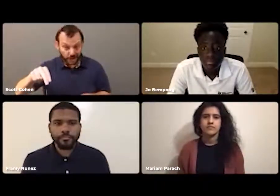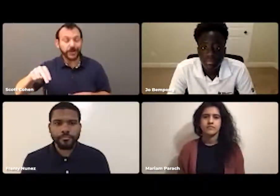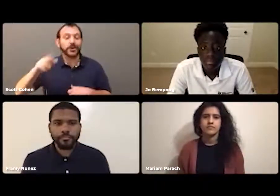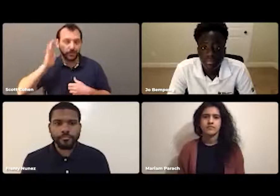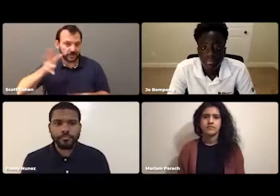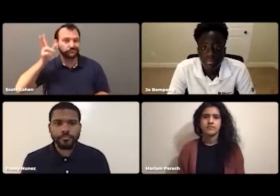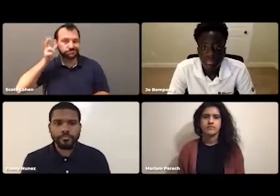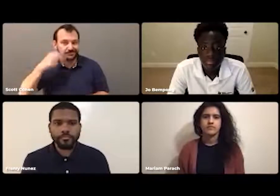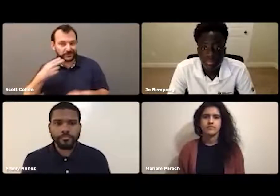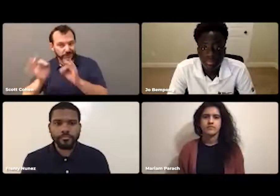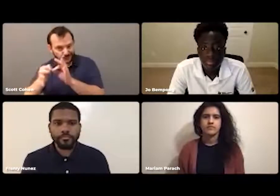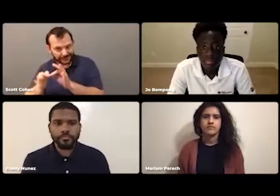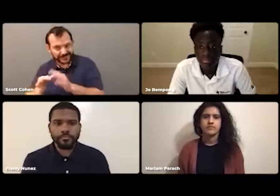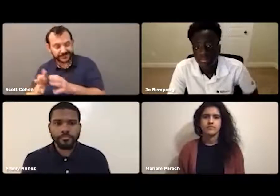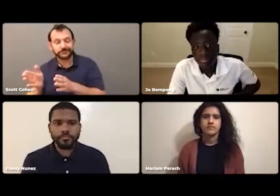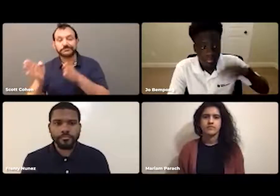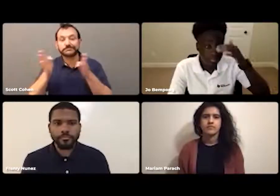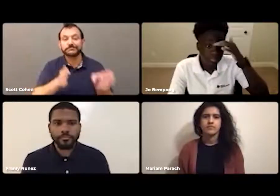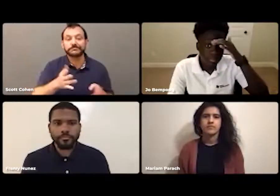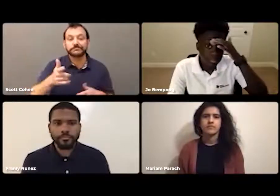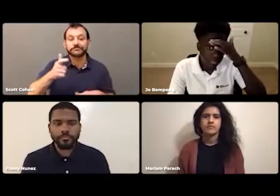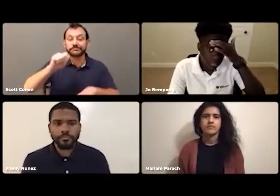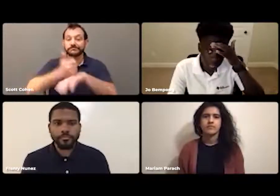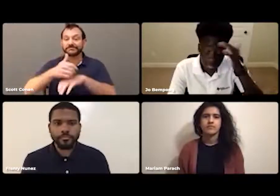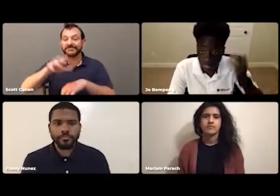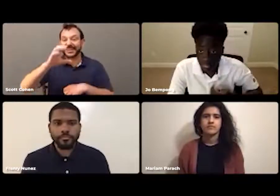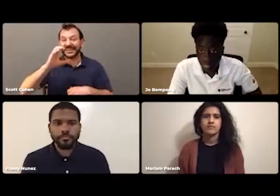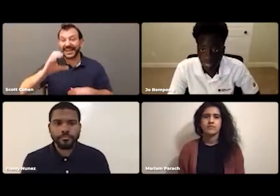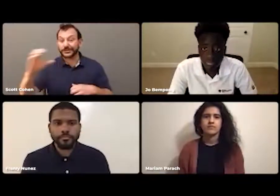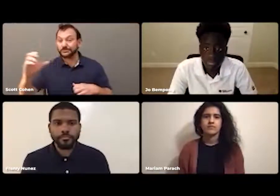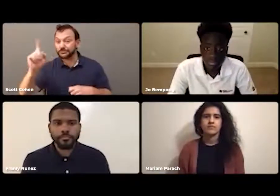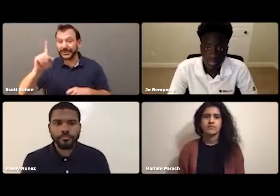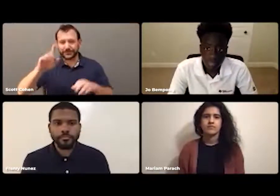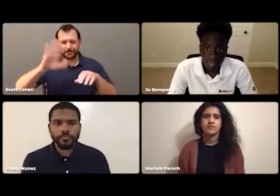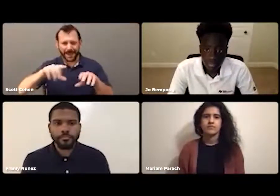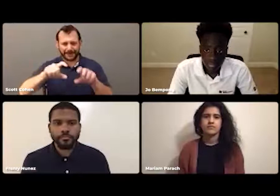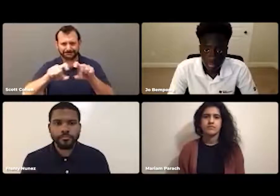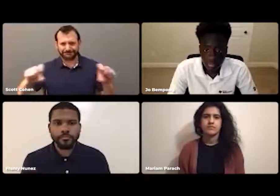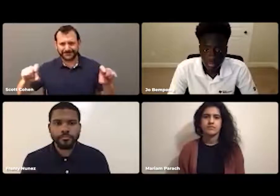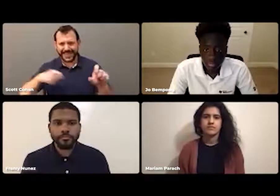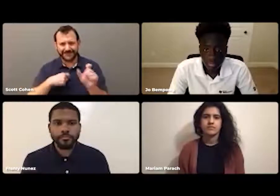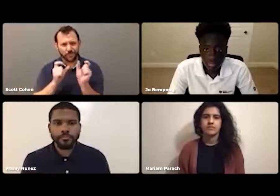You can turn on your audio to hear the spoken interpreters.